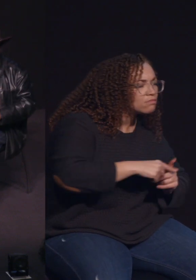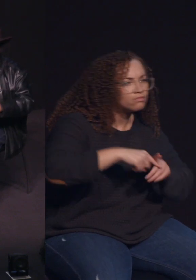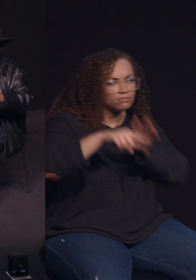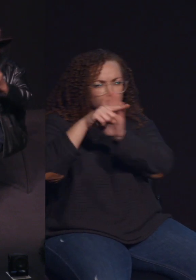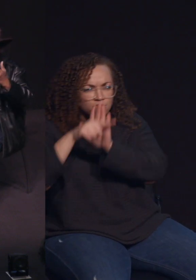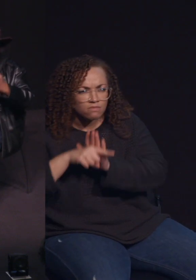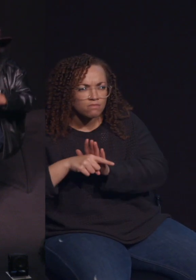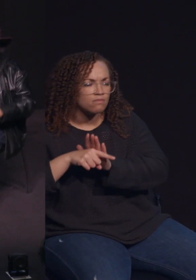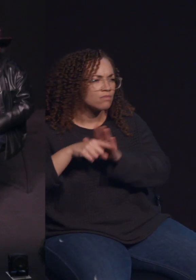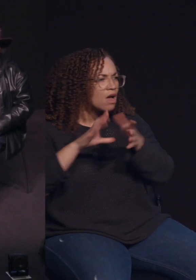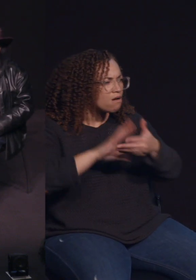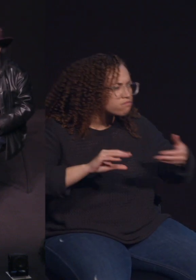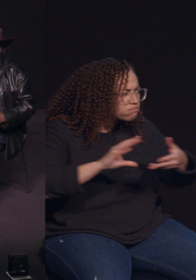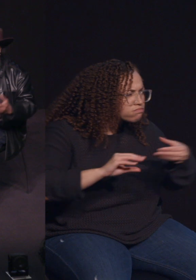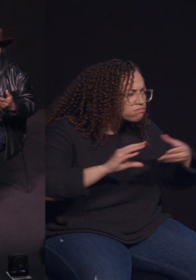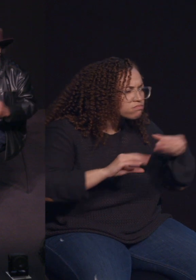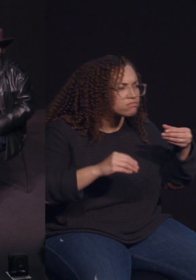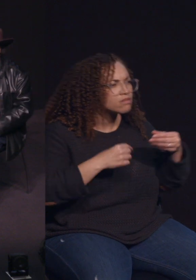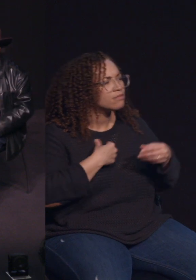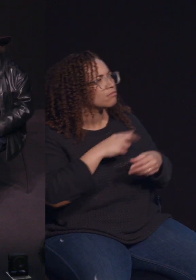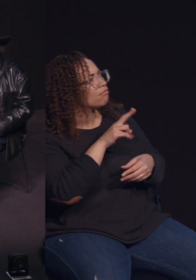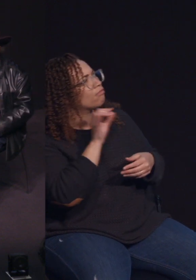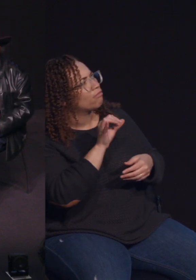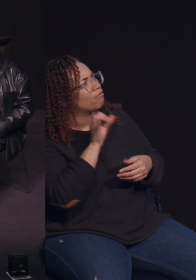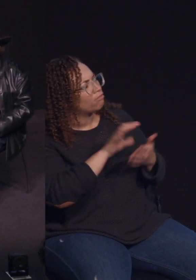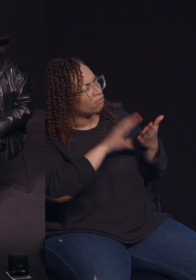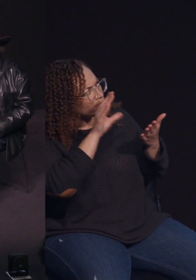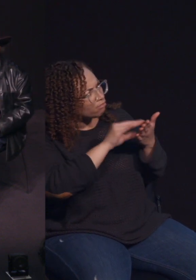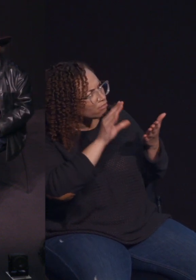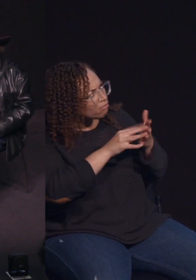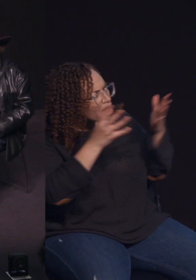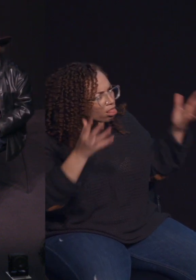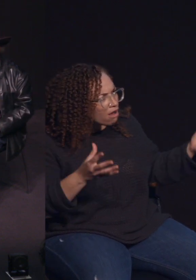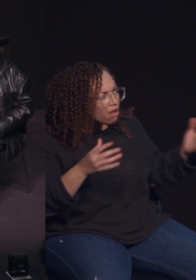So, you know, Berkeley, it has attachment to me.